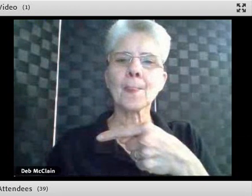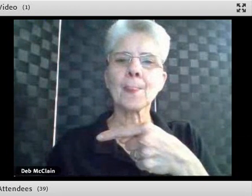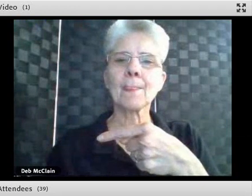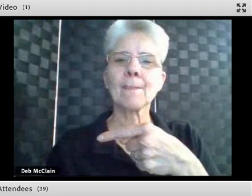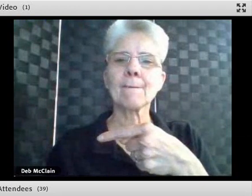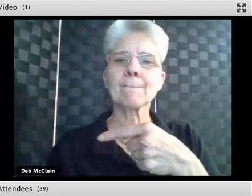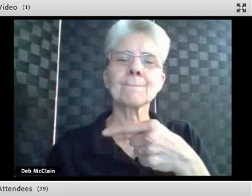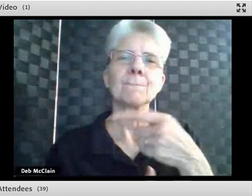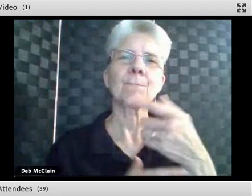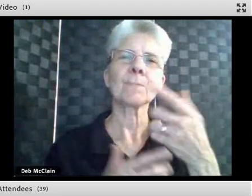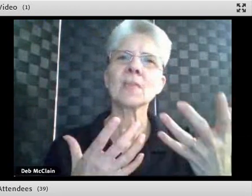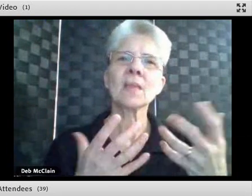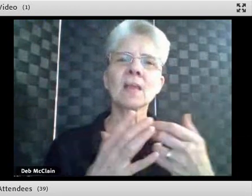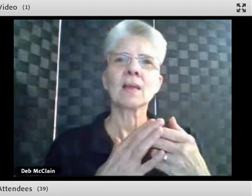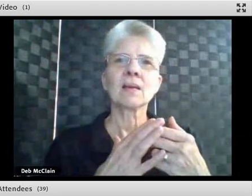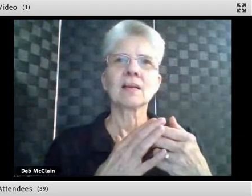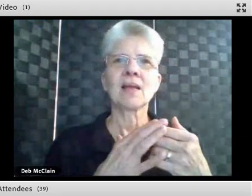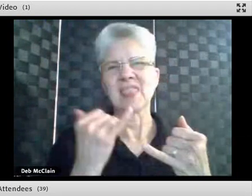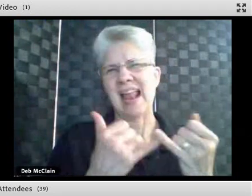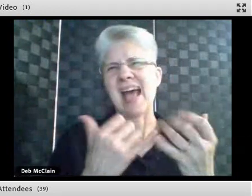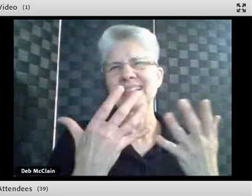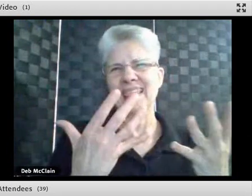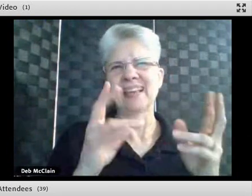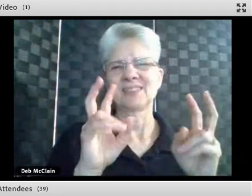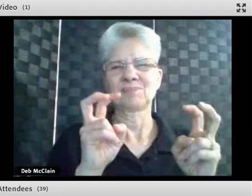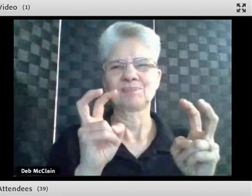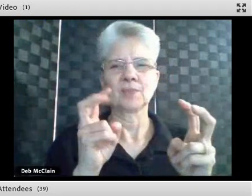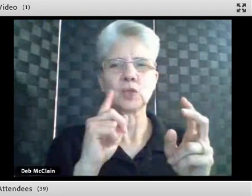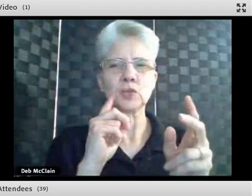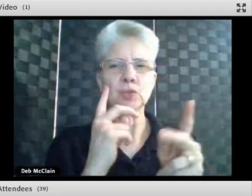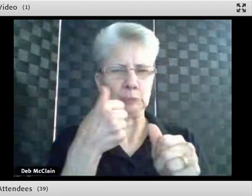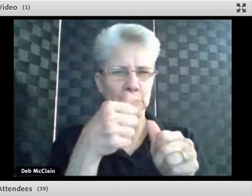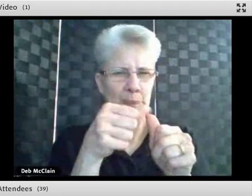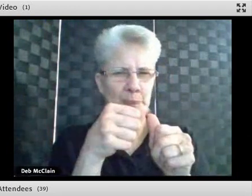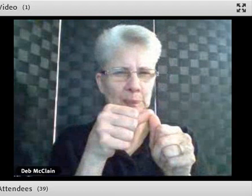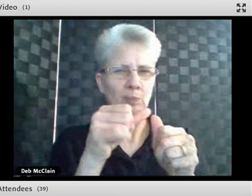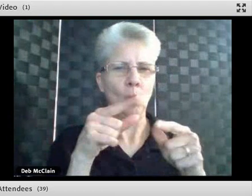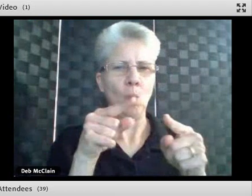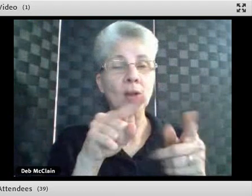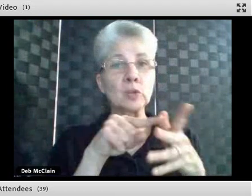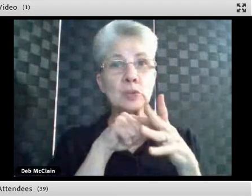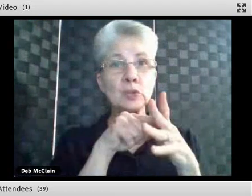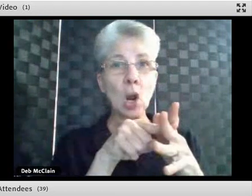And the sort of last thing to keep in mind as you're getting started